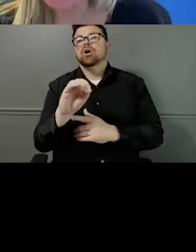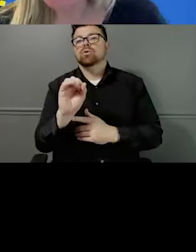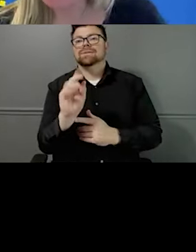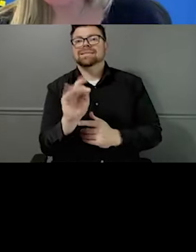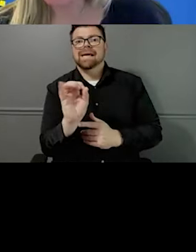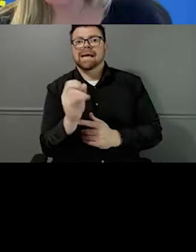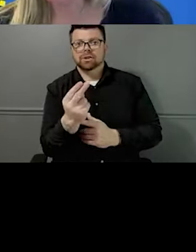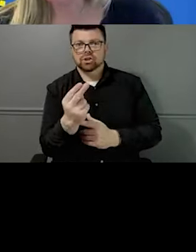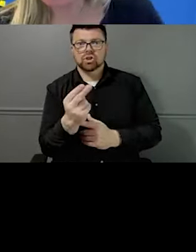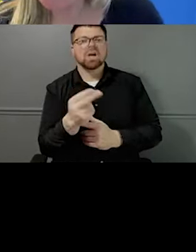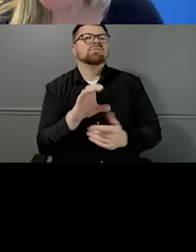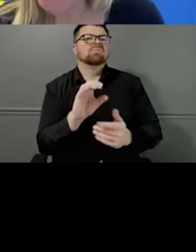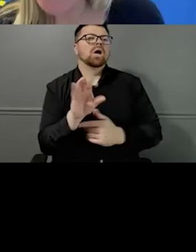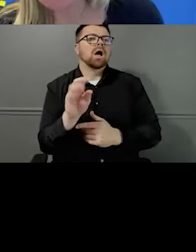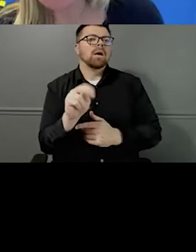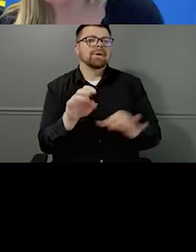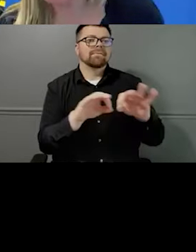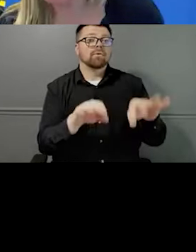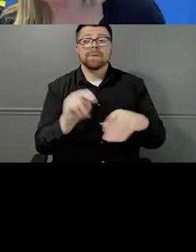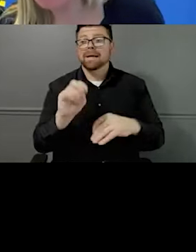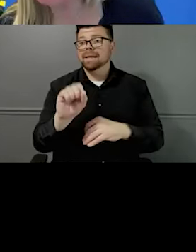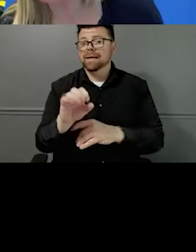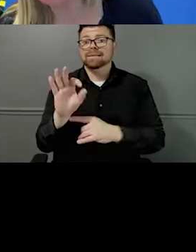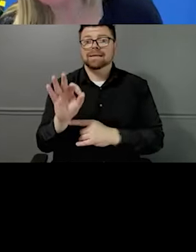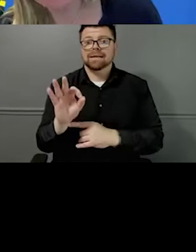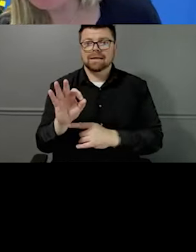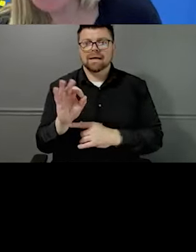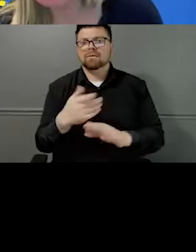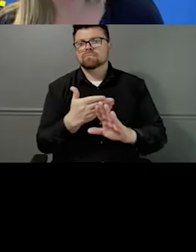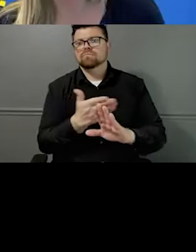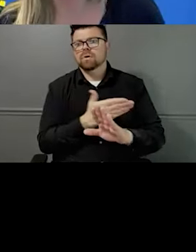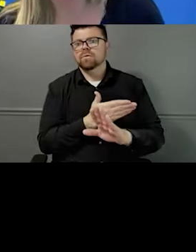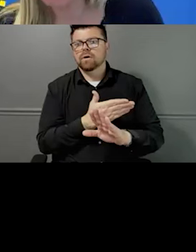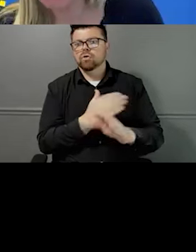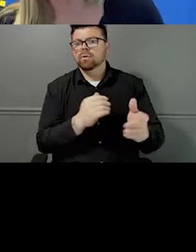NSF, as has been its prior position on this matter,